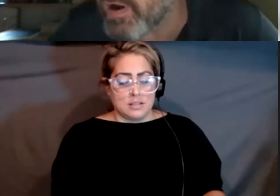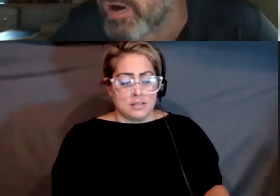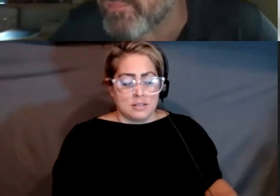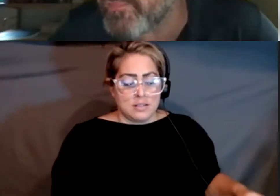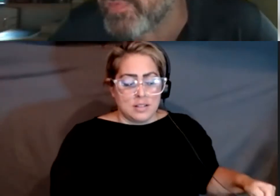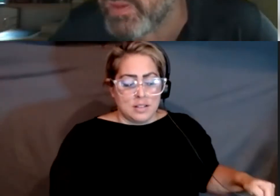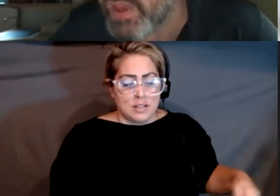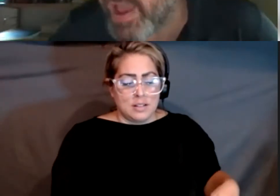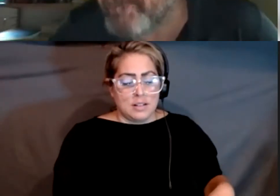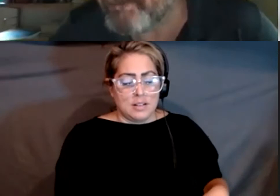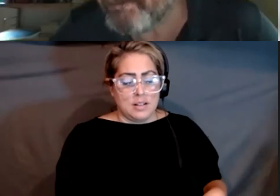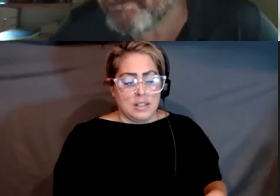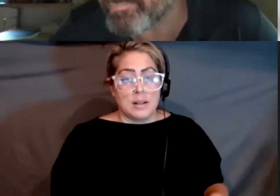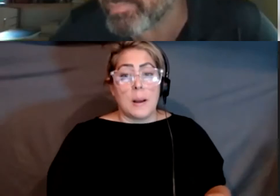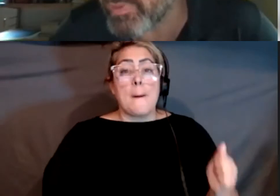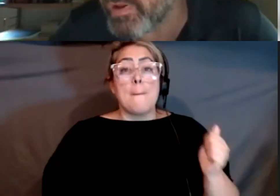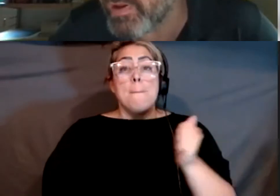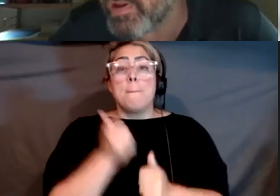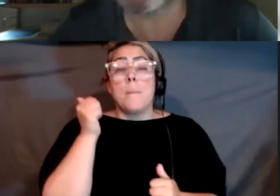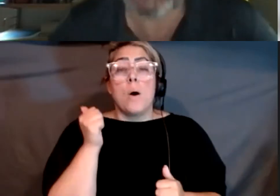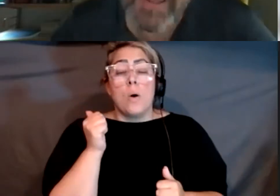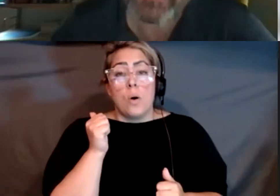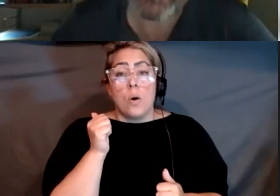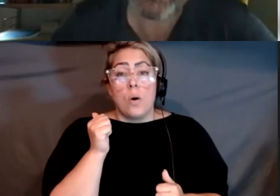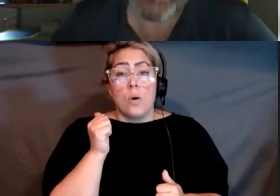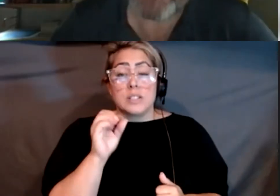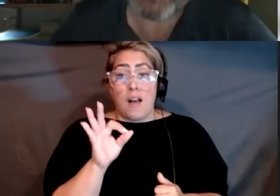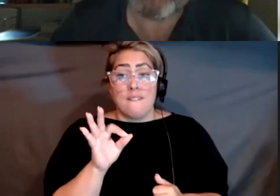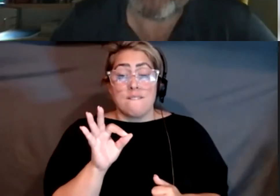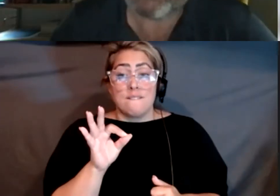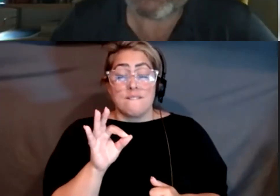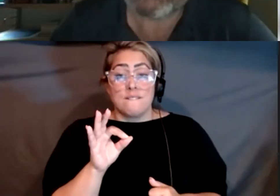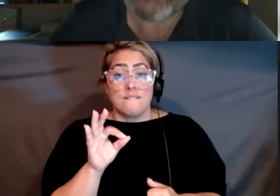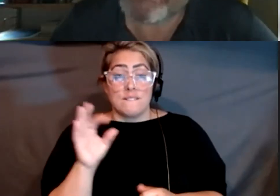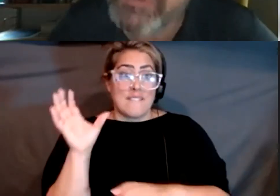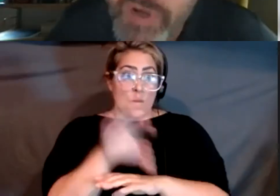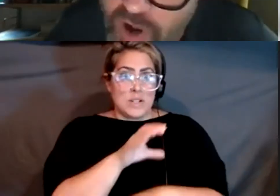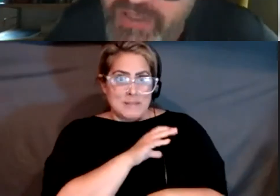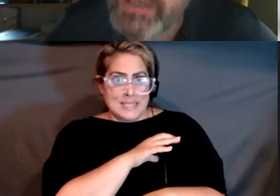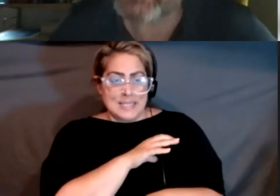enforcement happened because neighbors were calling or someone was complaining. So